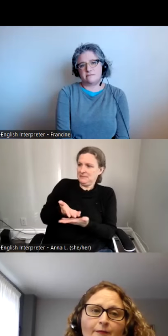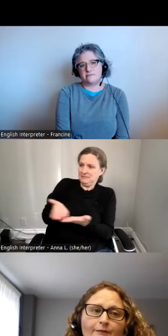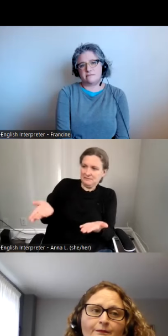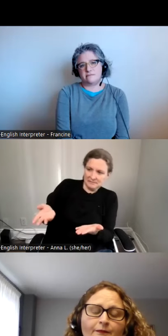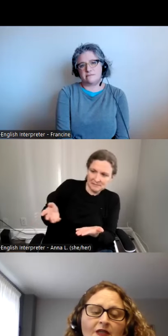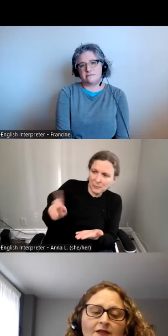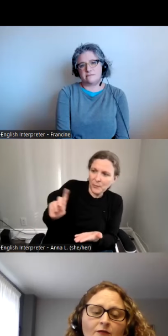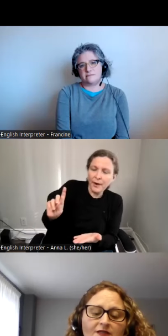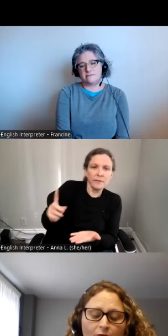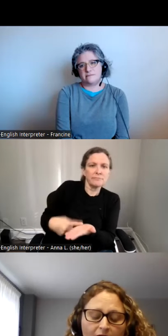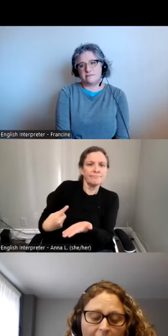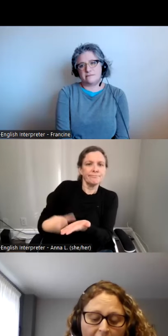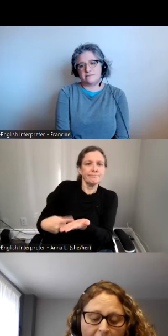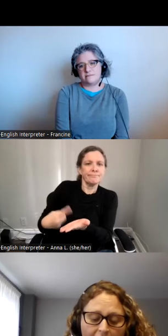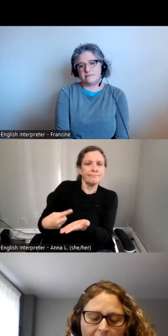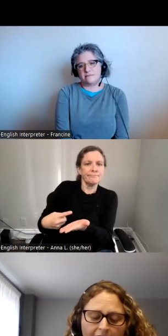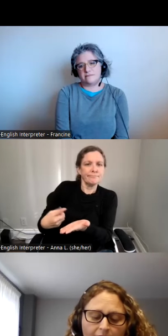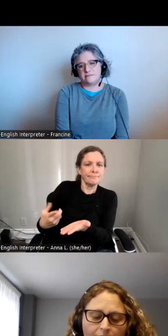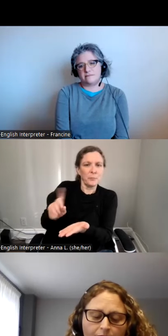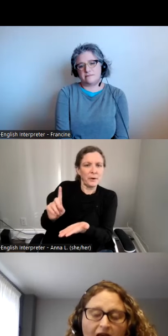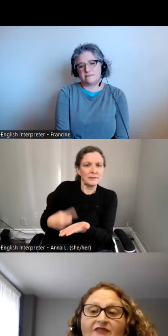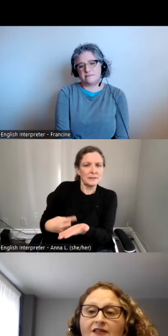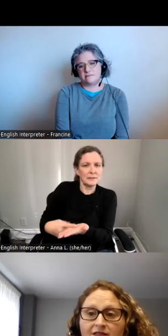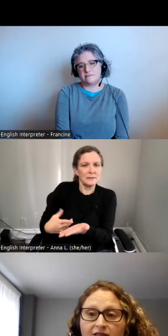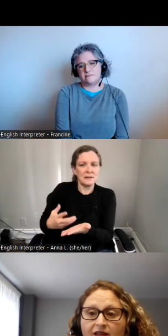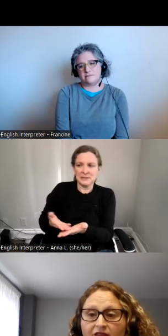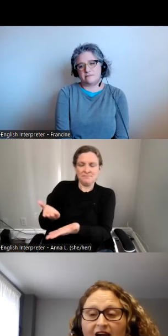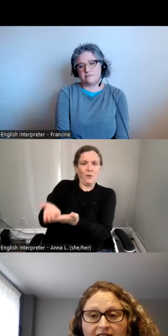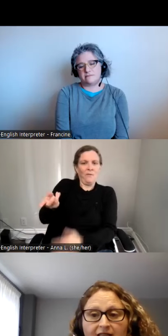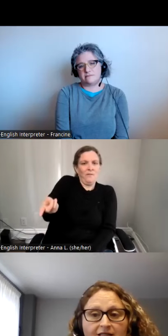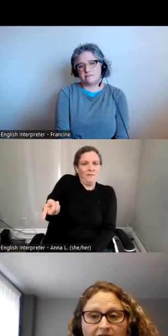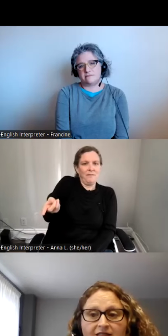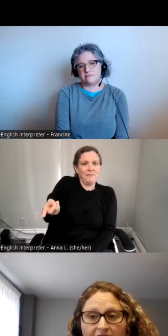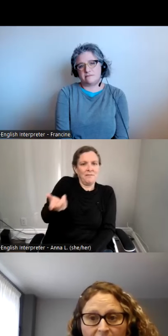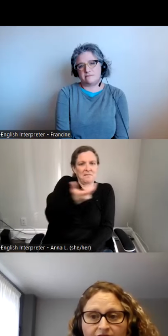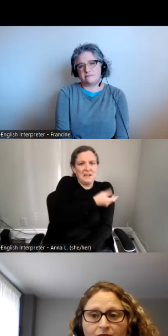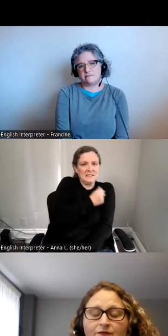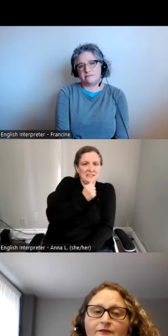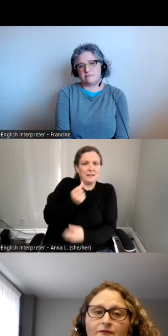so people